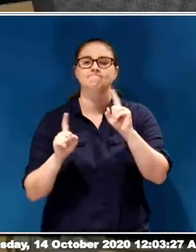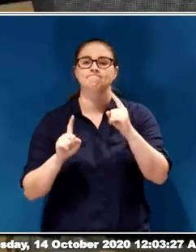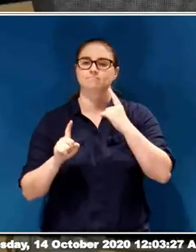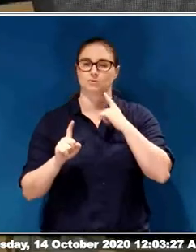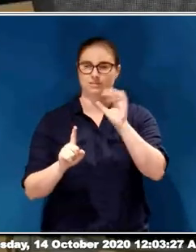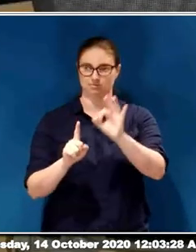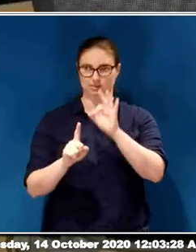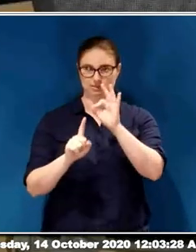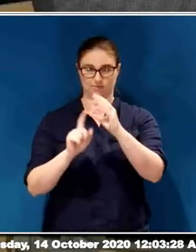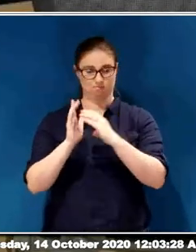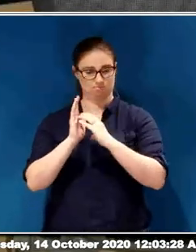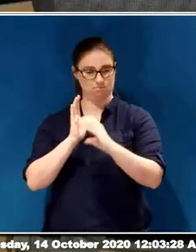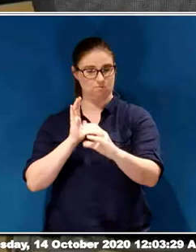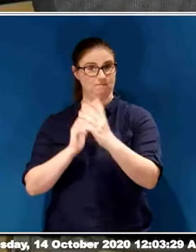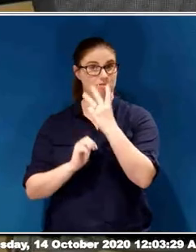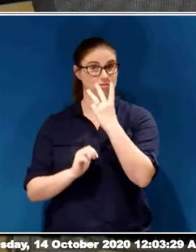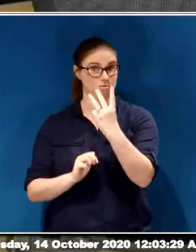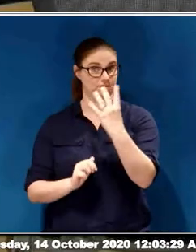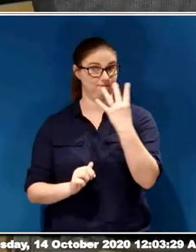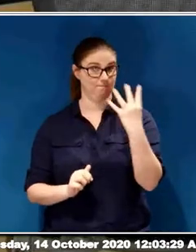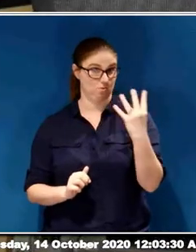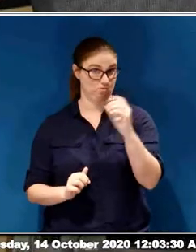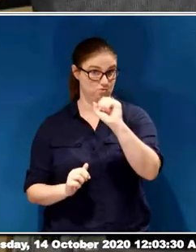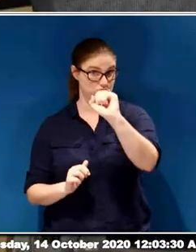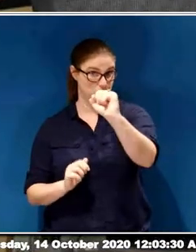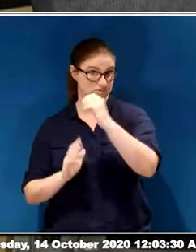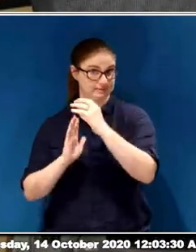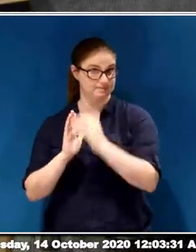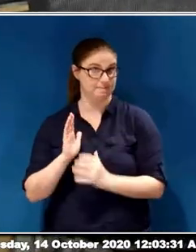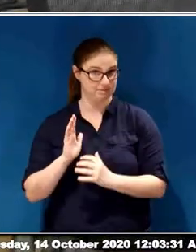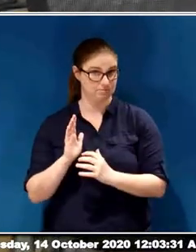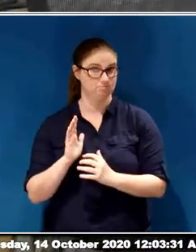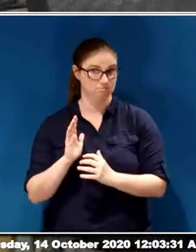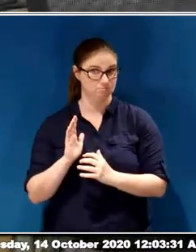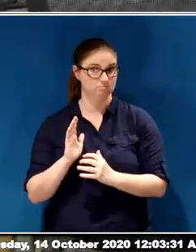there you speak about the concept of educational neglect in the school